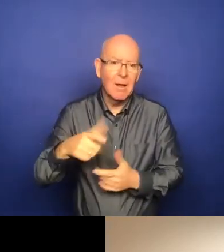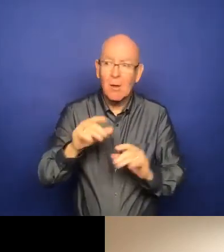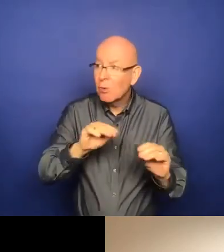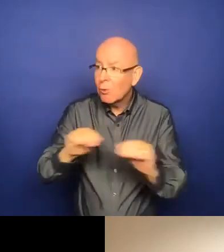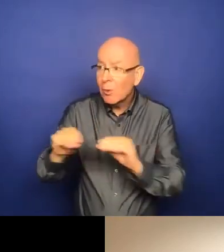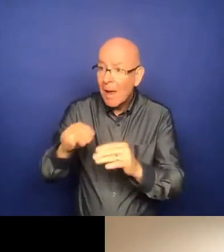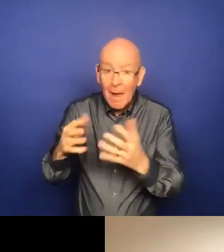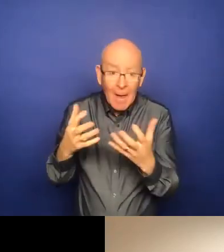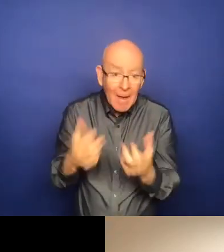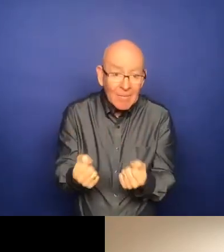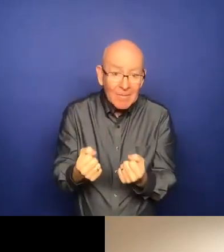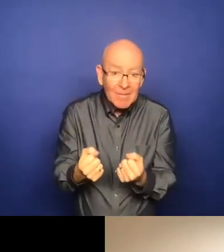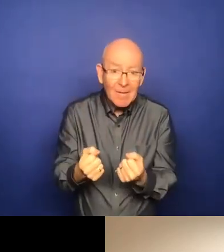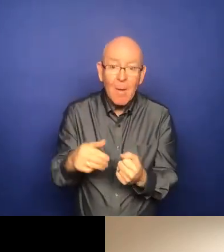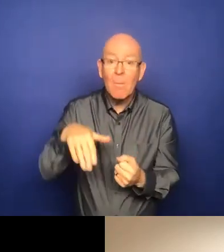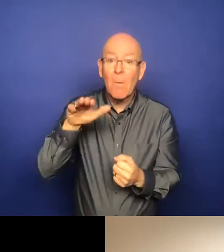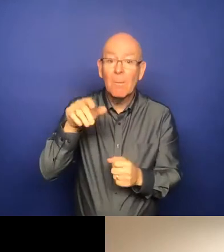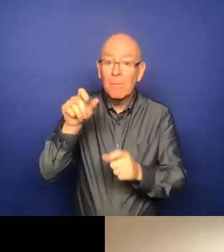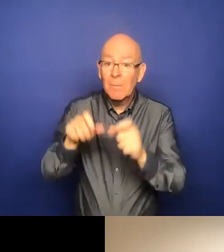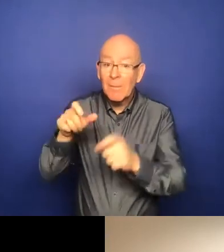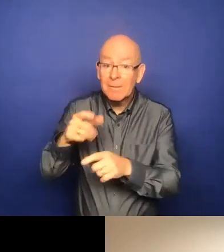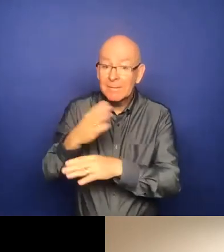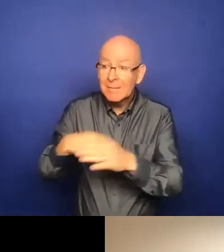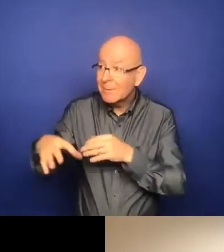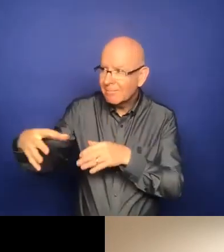continue promoting this type of learning and